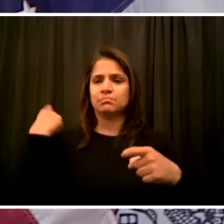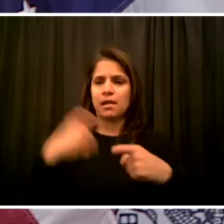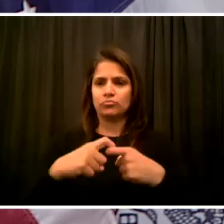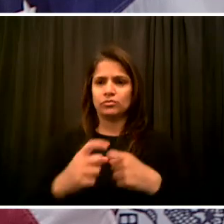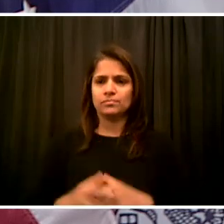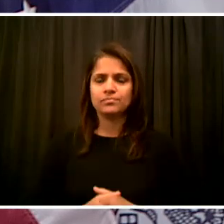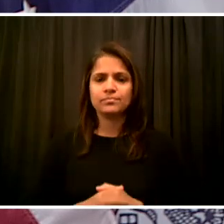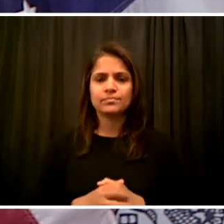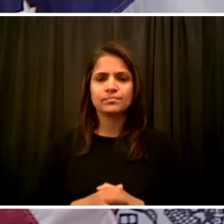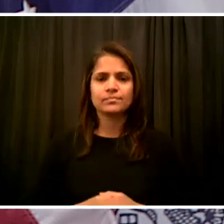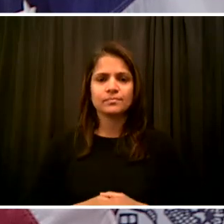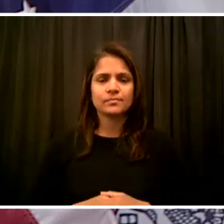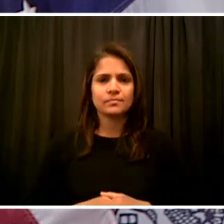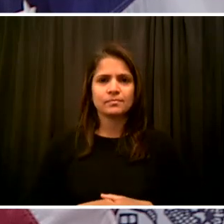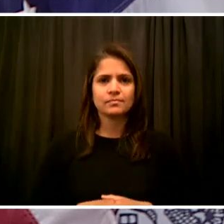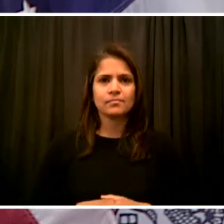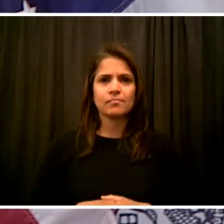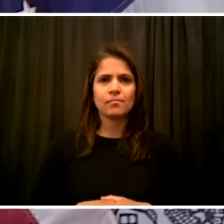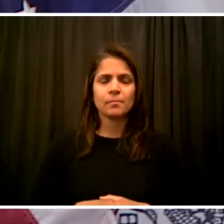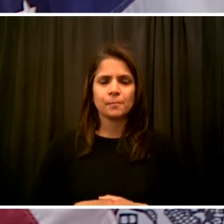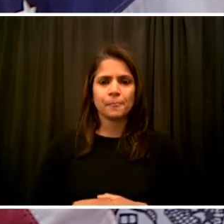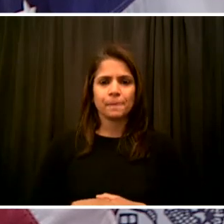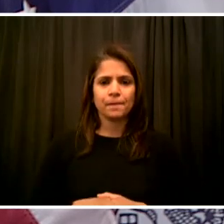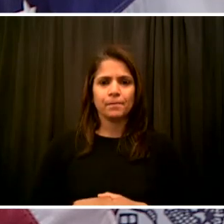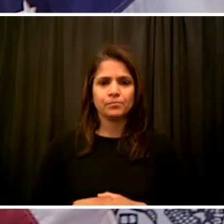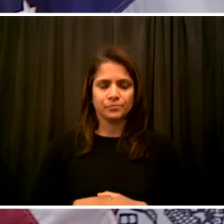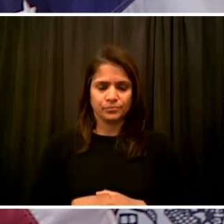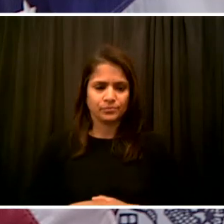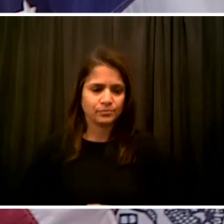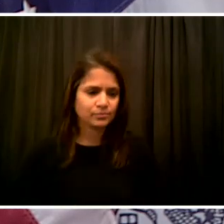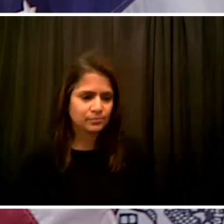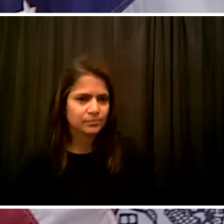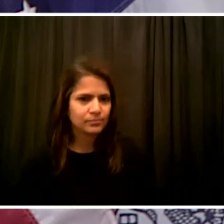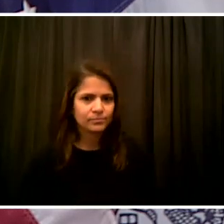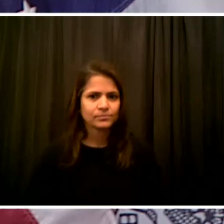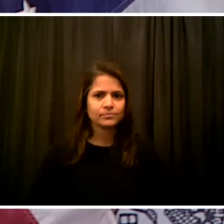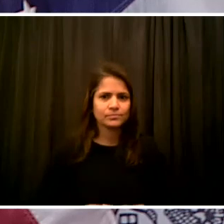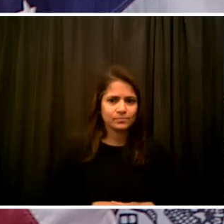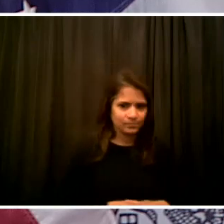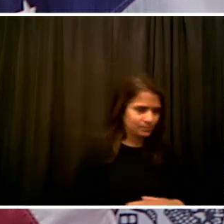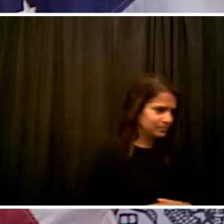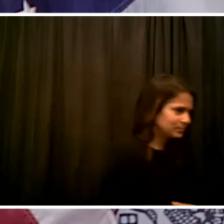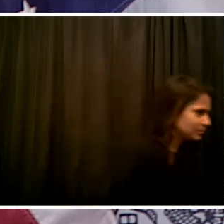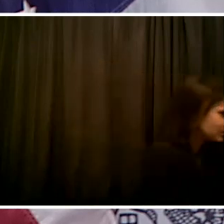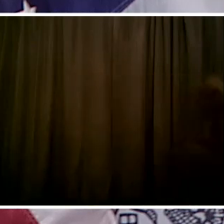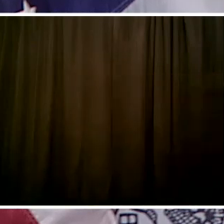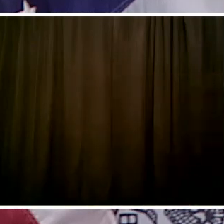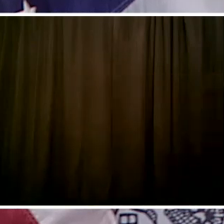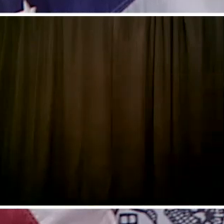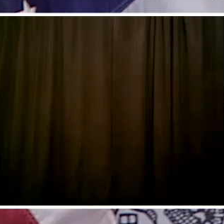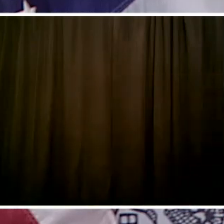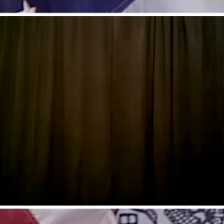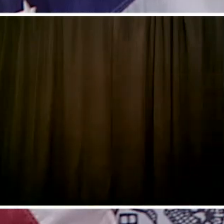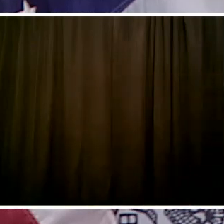FEW WORDS IN AH.